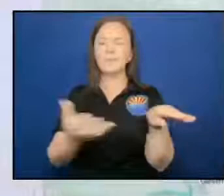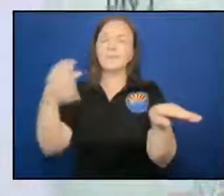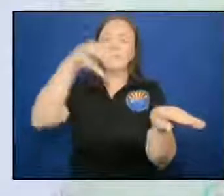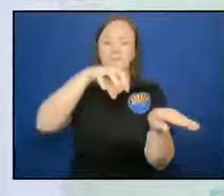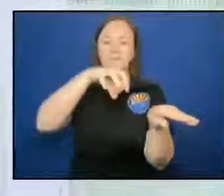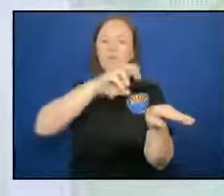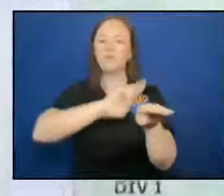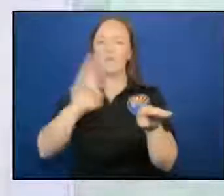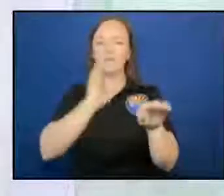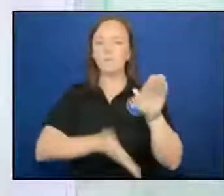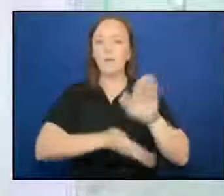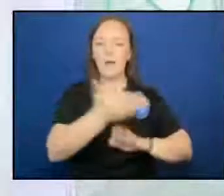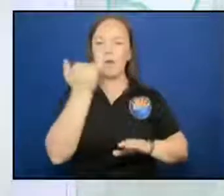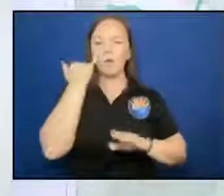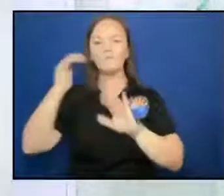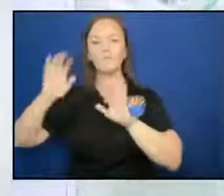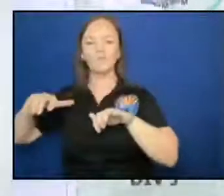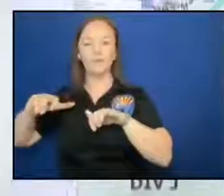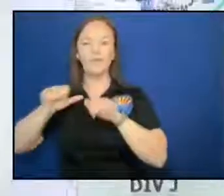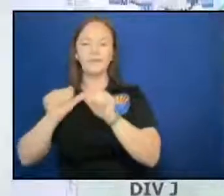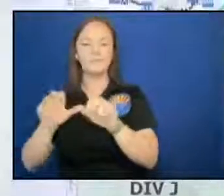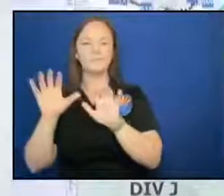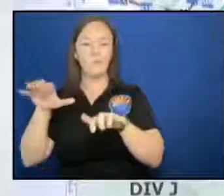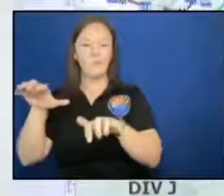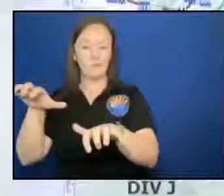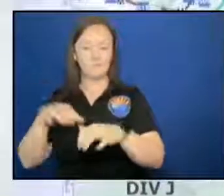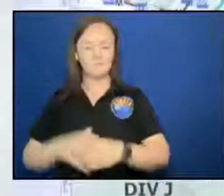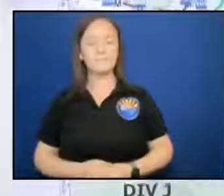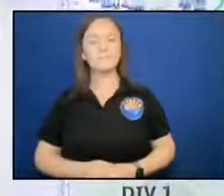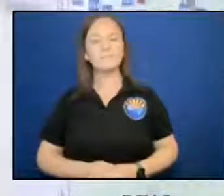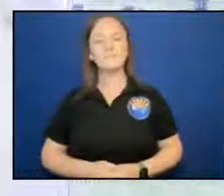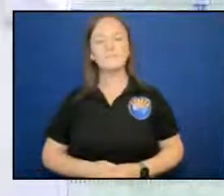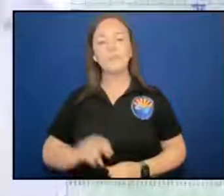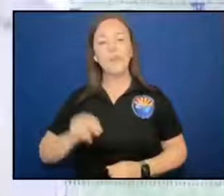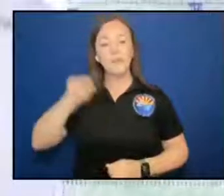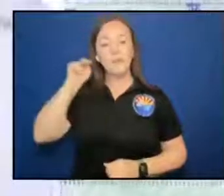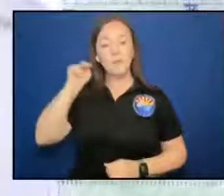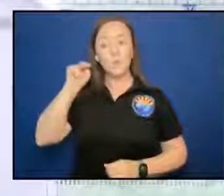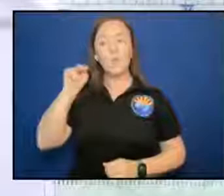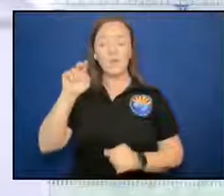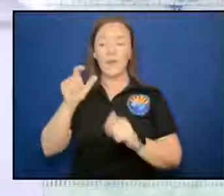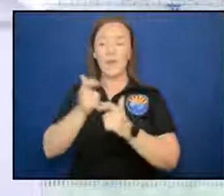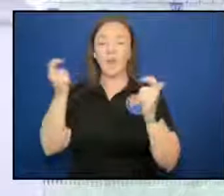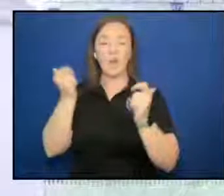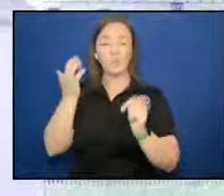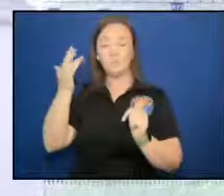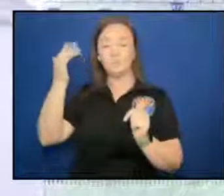AND SO WE WILL CONTINUE TO WORK ON THAT AND IT IS UNLIKELY THAT WE WILL BE DOING ANYMORE CONTINGENCY LINE ACTIVITY